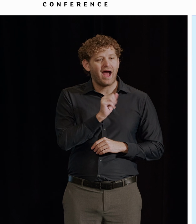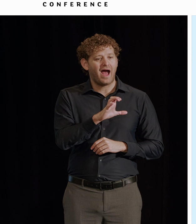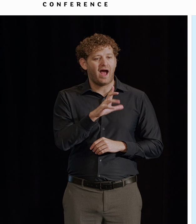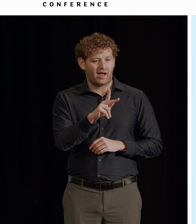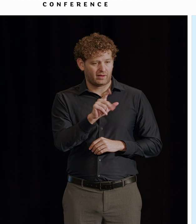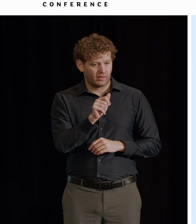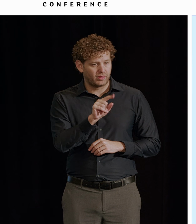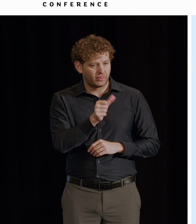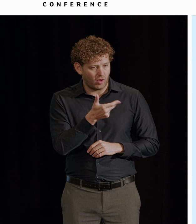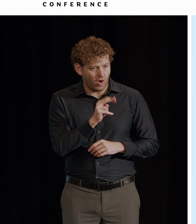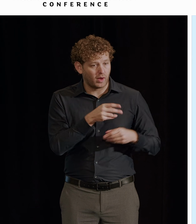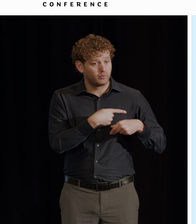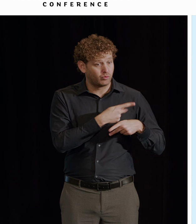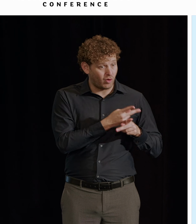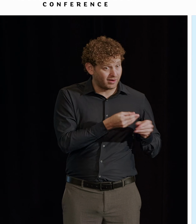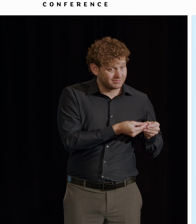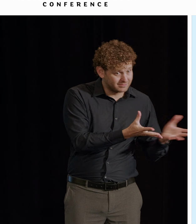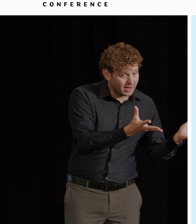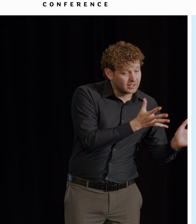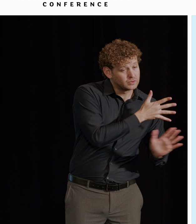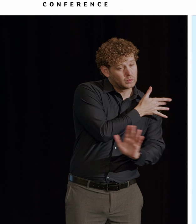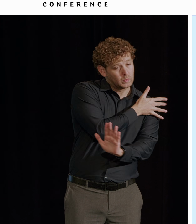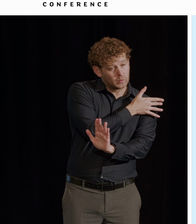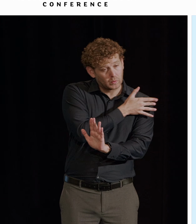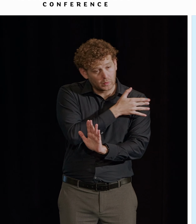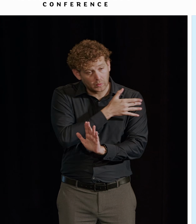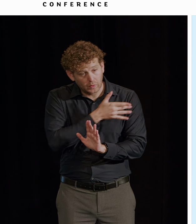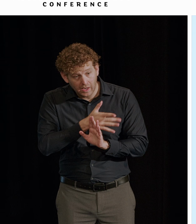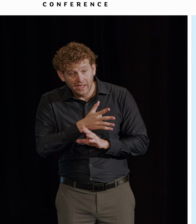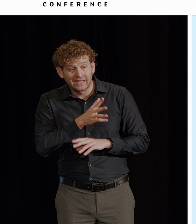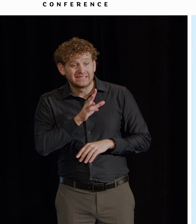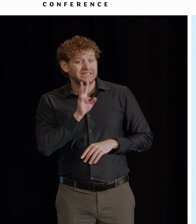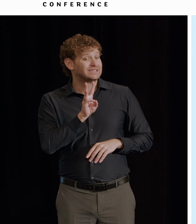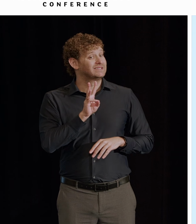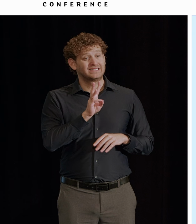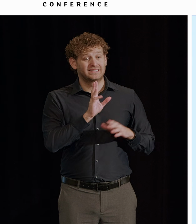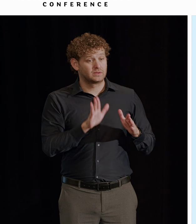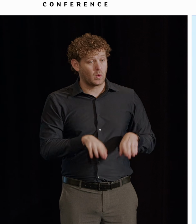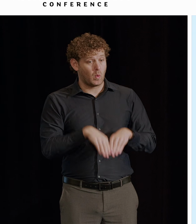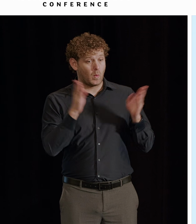Now in 2026, we're exploring new frontiers in cognitive accessibility. This timeline